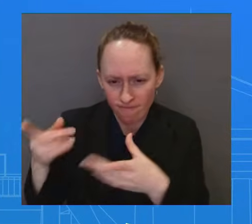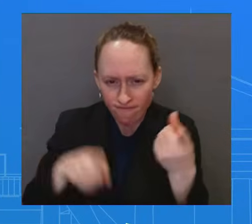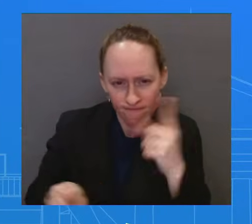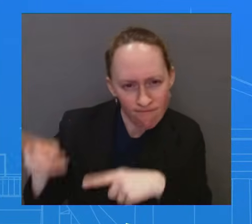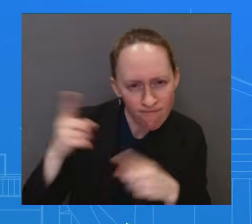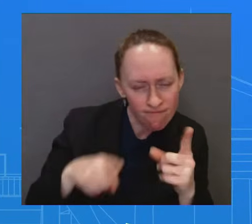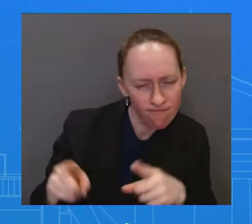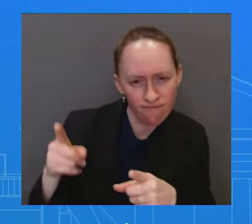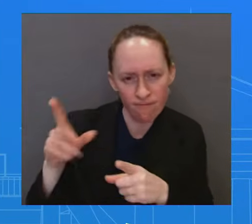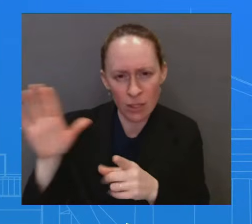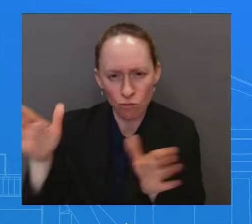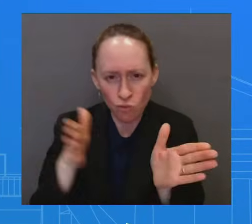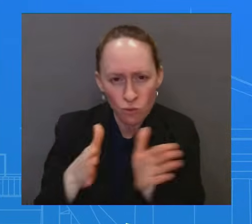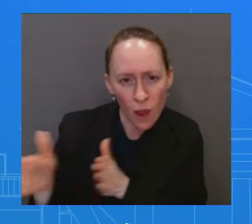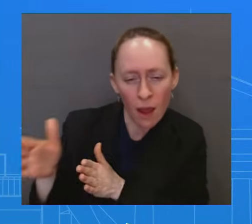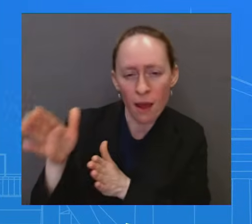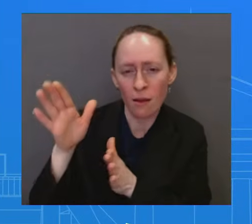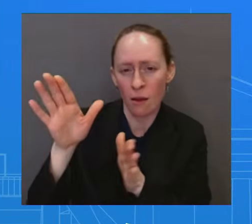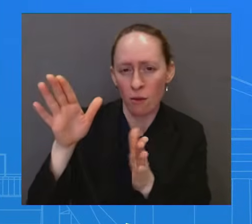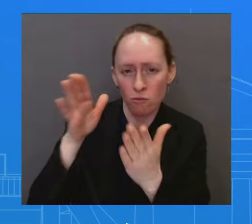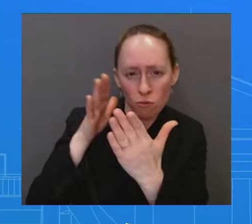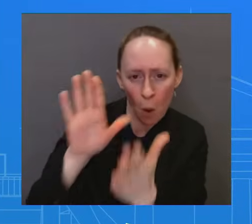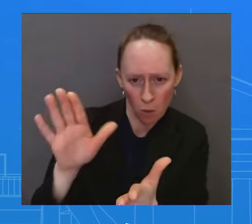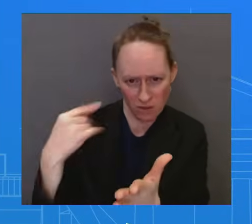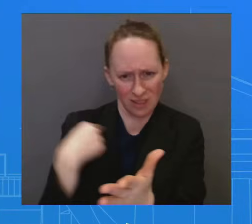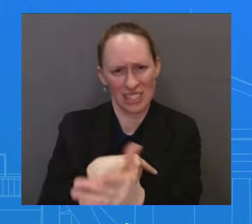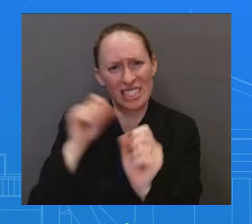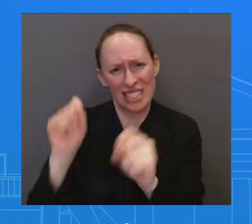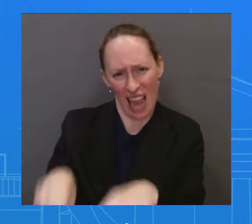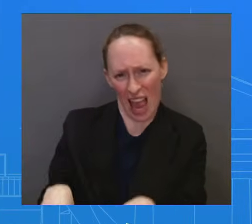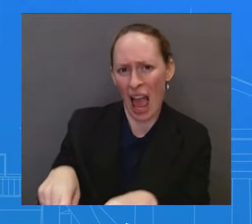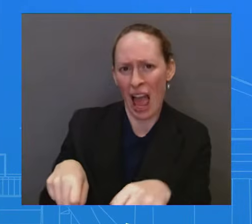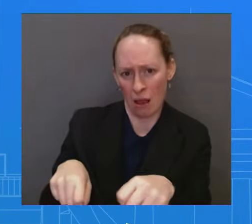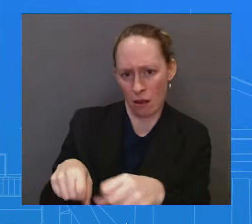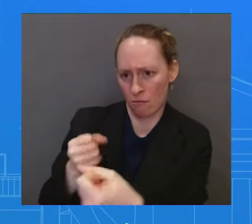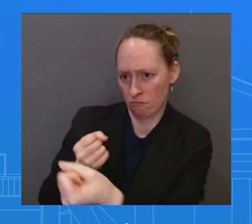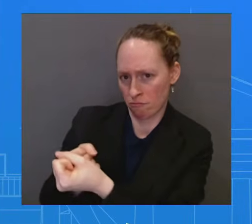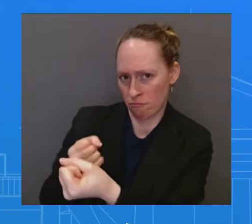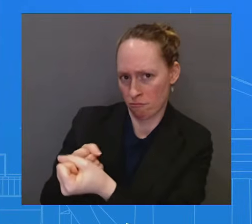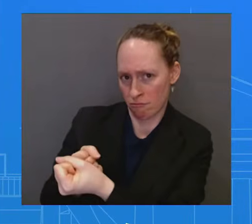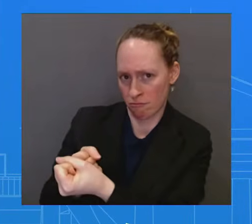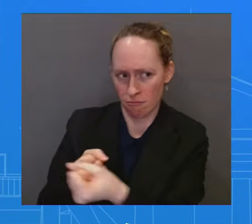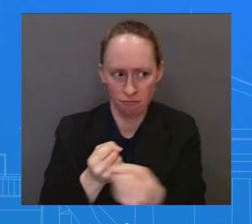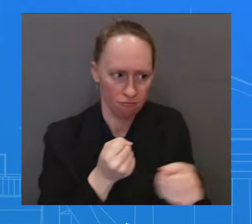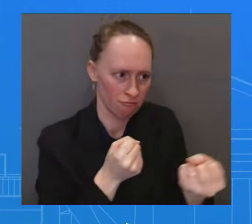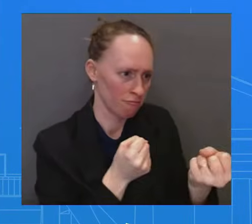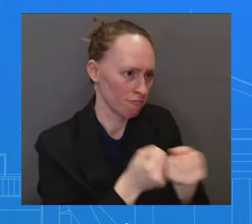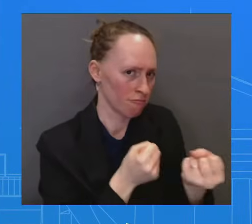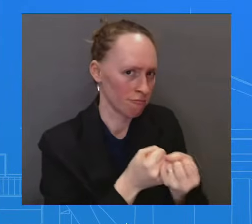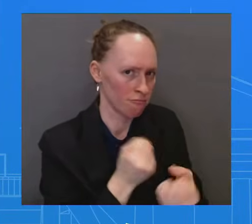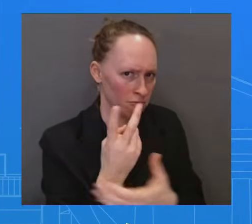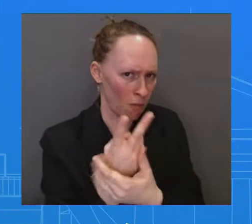and to supporting the Palestinian people. A key to that is still working towards the promise of a two-state solution.